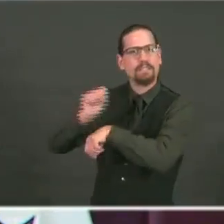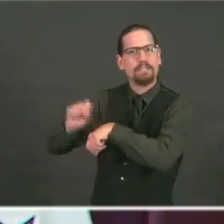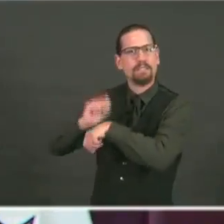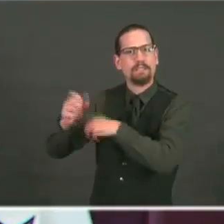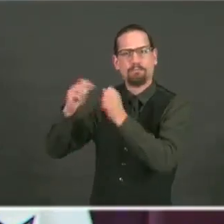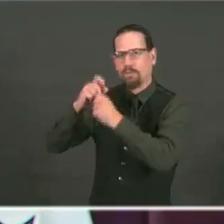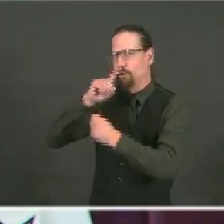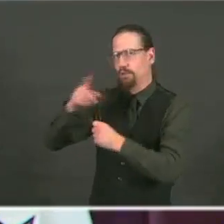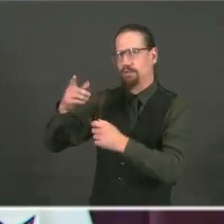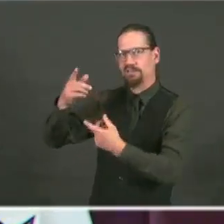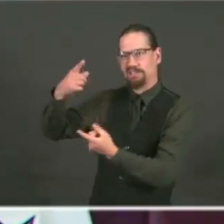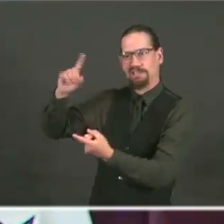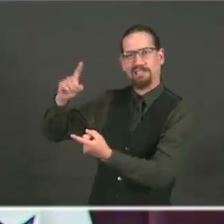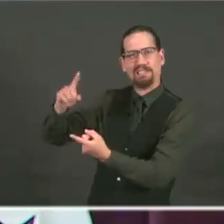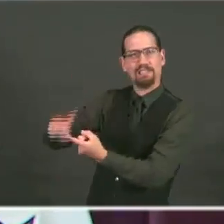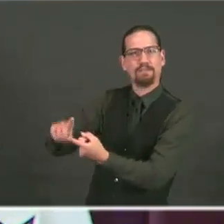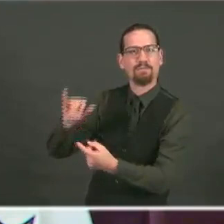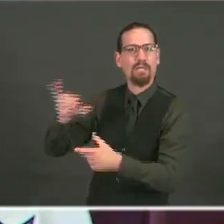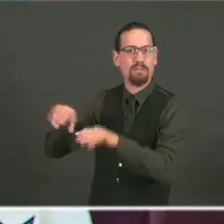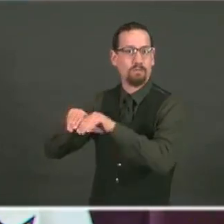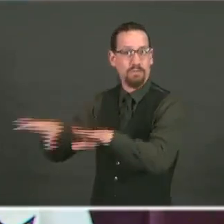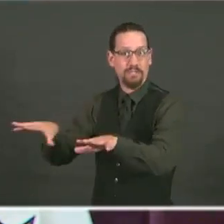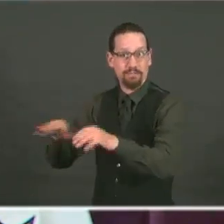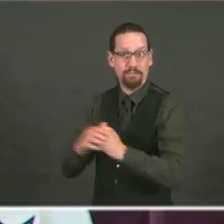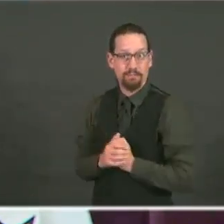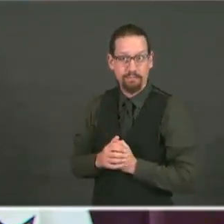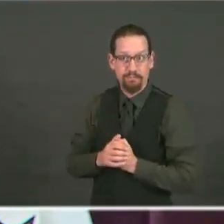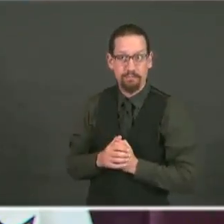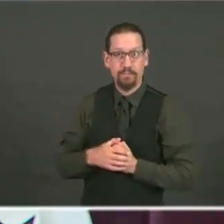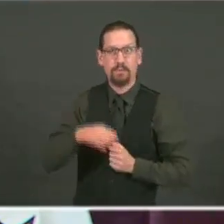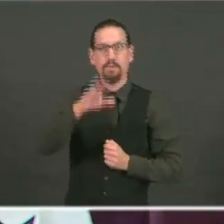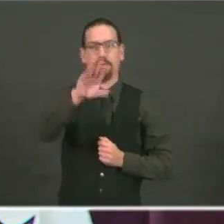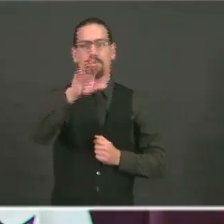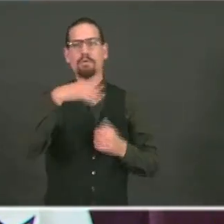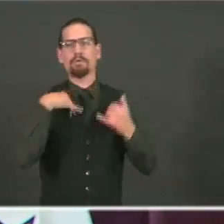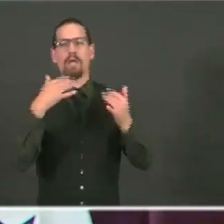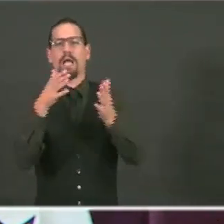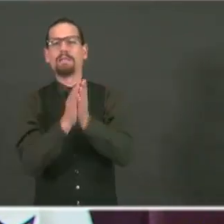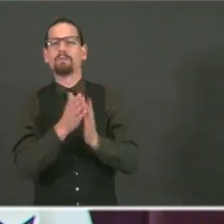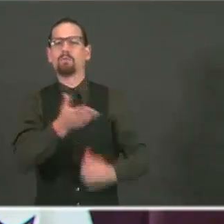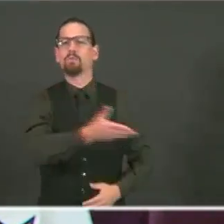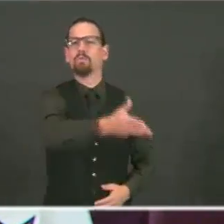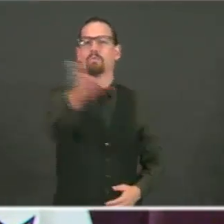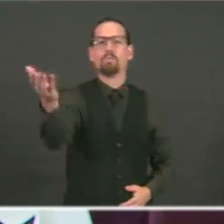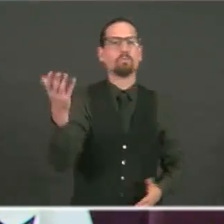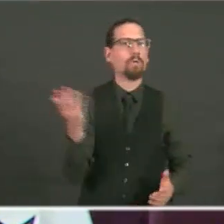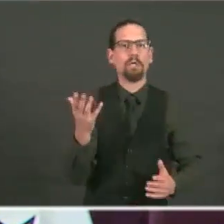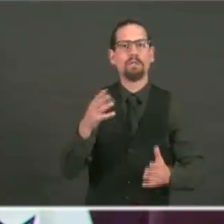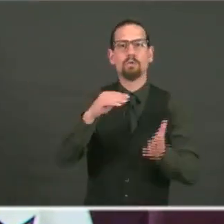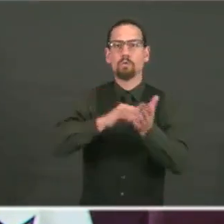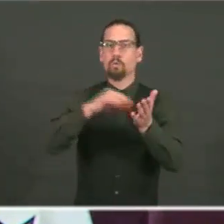AND, TO THE STUDENTS AT PROVIDENCE COLLEGE, I AM ASKING YOU TO OBEY